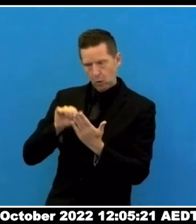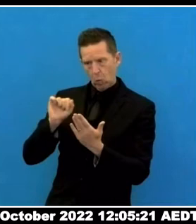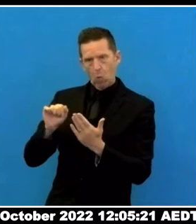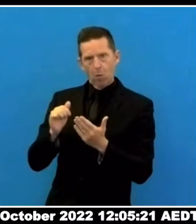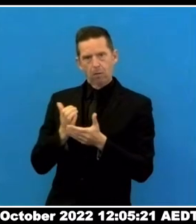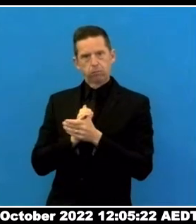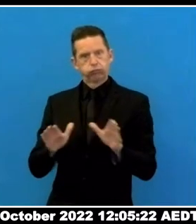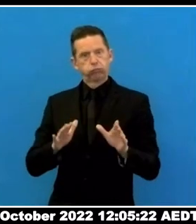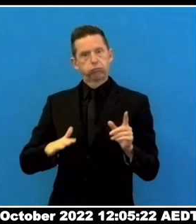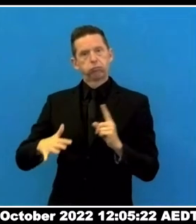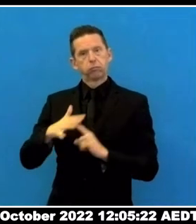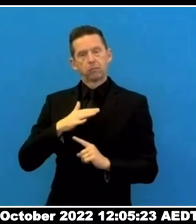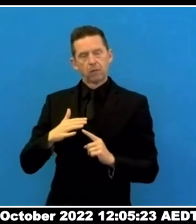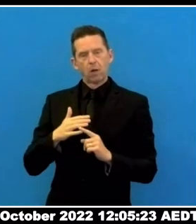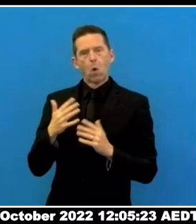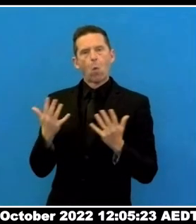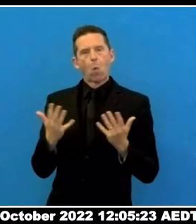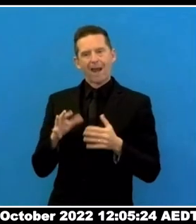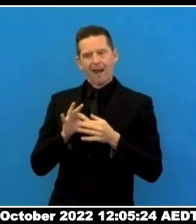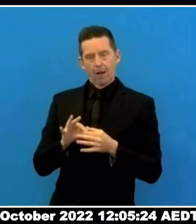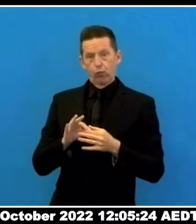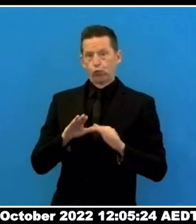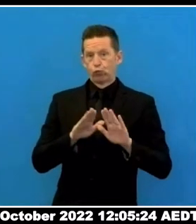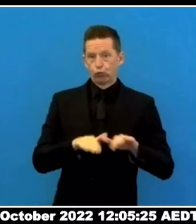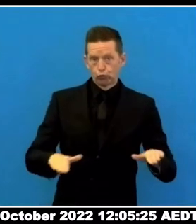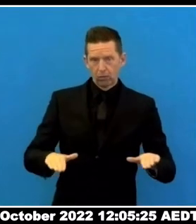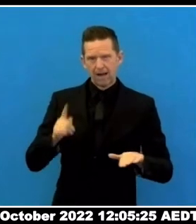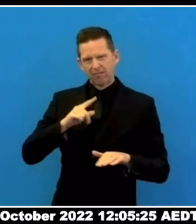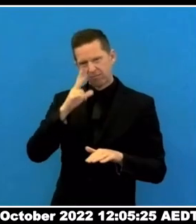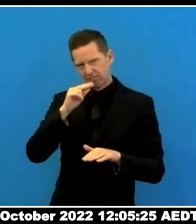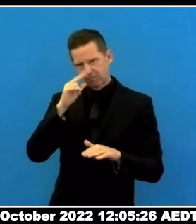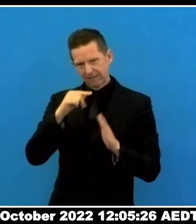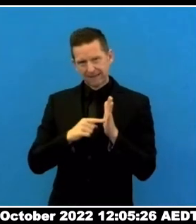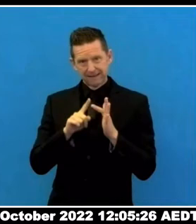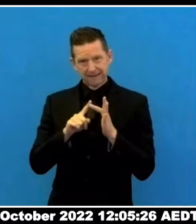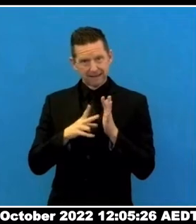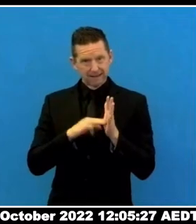has been in relation to children and adolescents. Is that right? Yes, that's correct